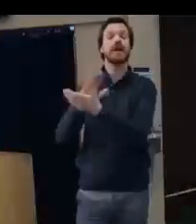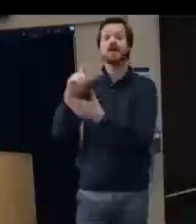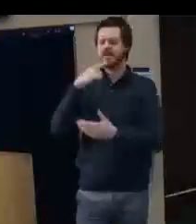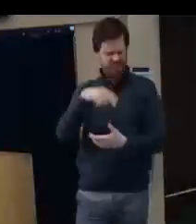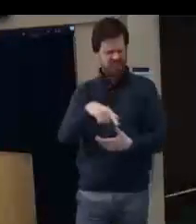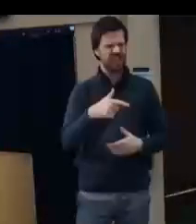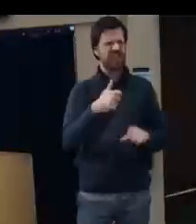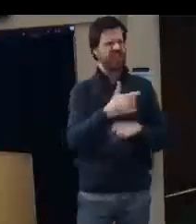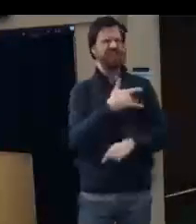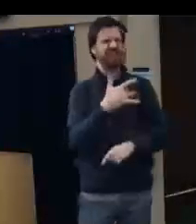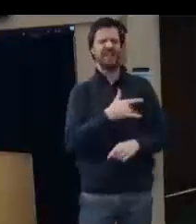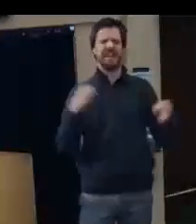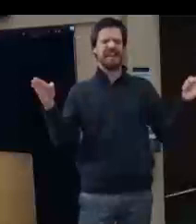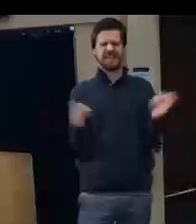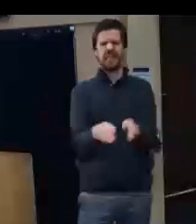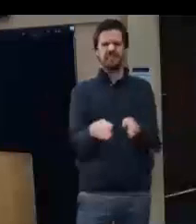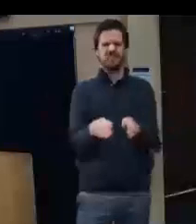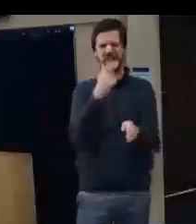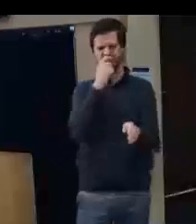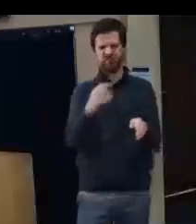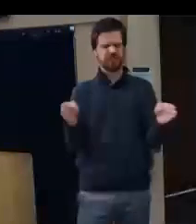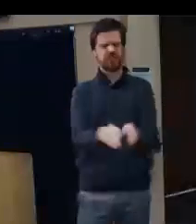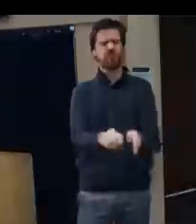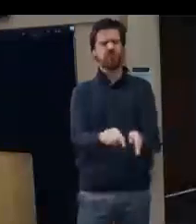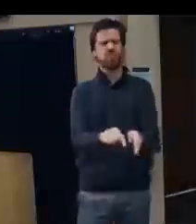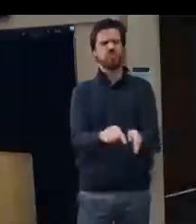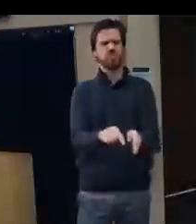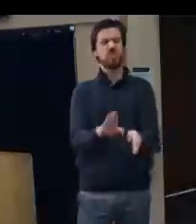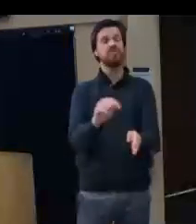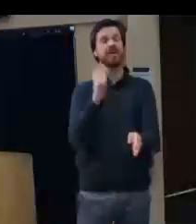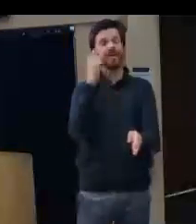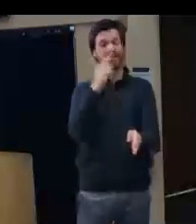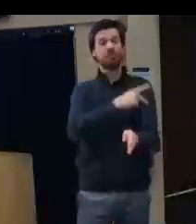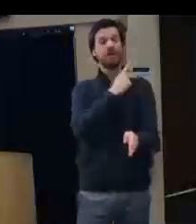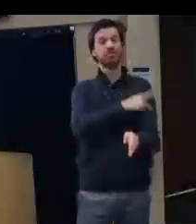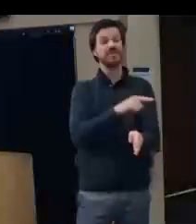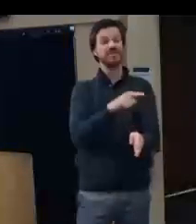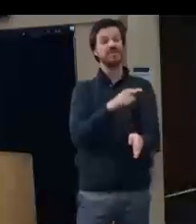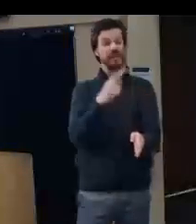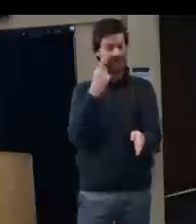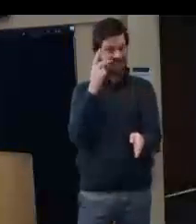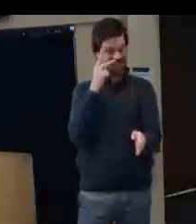a narrow uh a narrow scope of Interest but as these patients um they see Specialists across